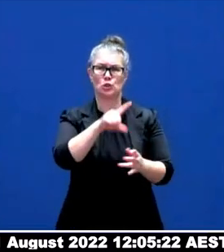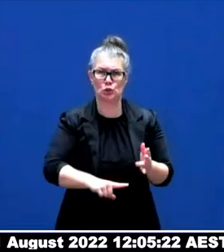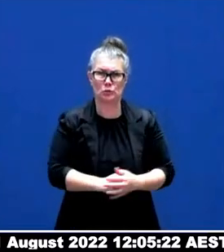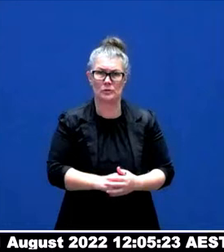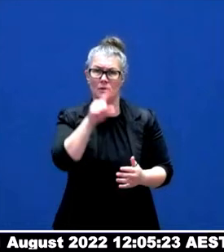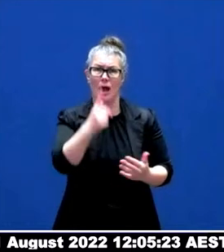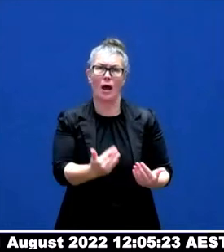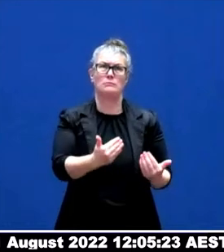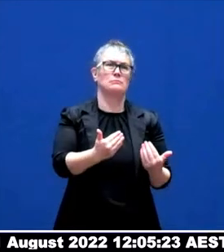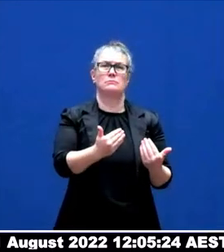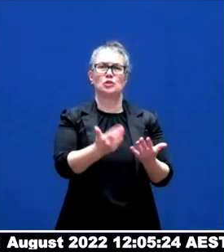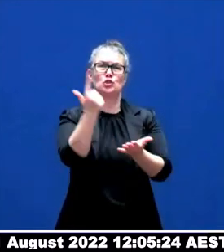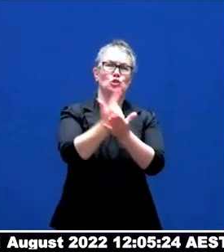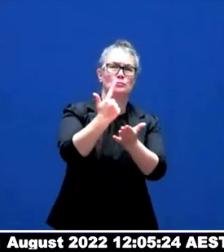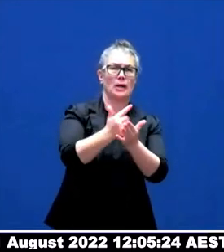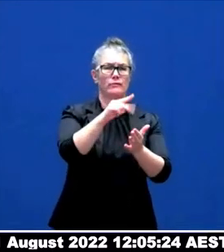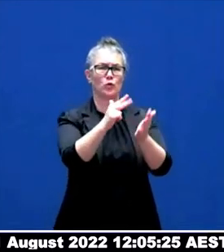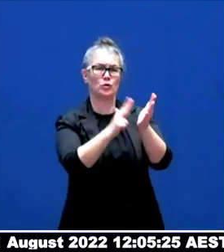the Land and Housing Corporation, would it?